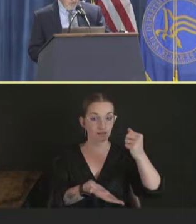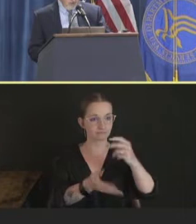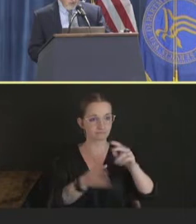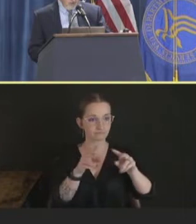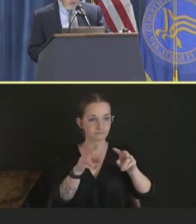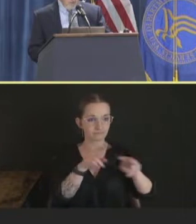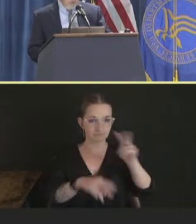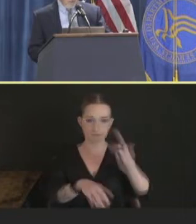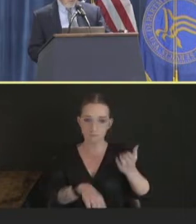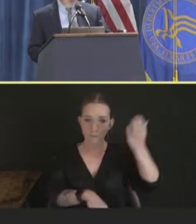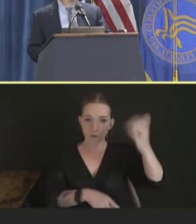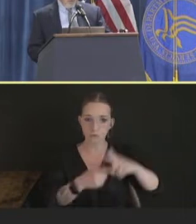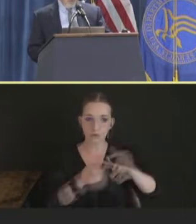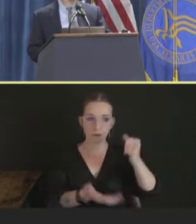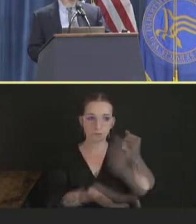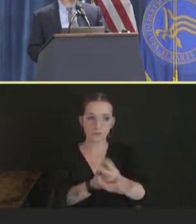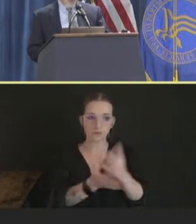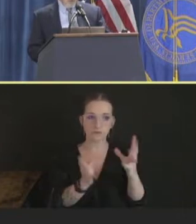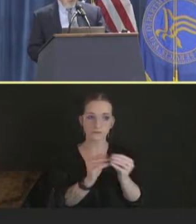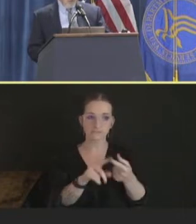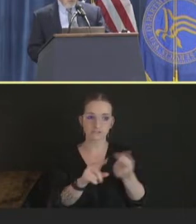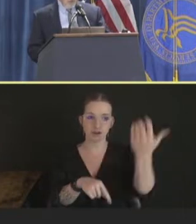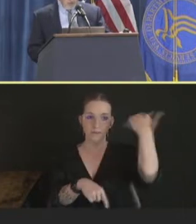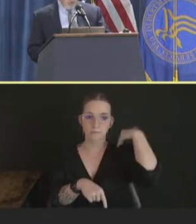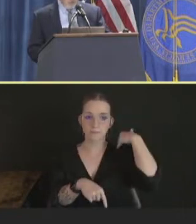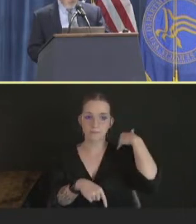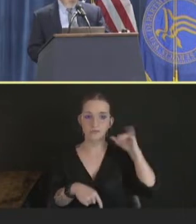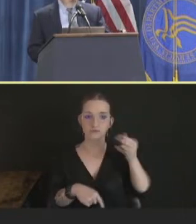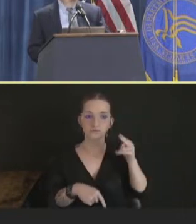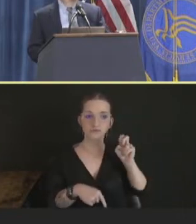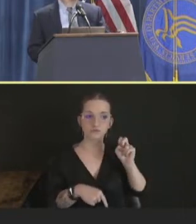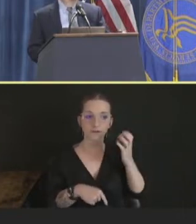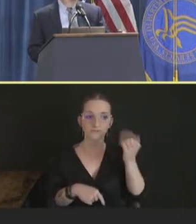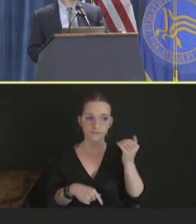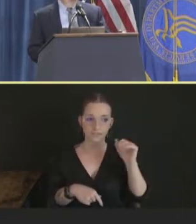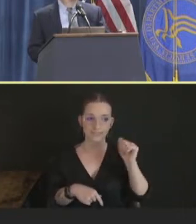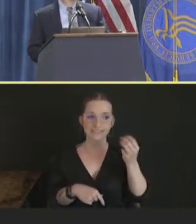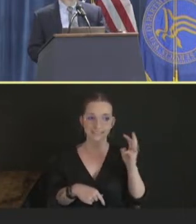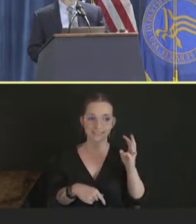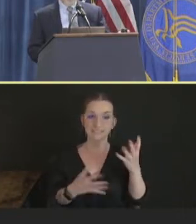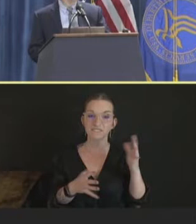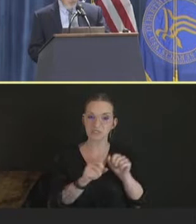The NVAC members previously received the meeting -- the minutes from the June 15th-16th 2022 meeting.